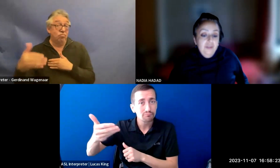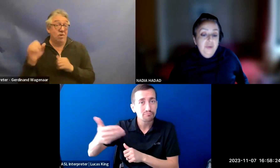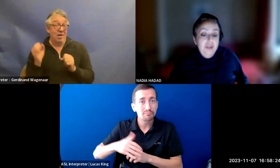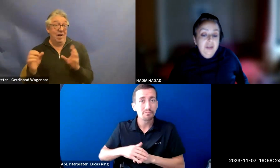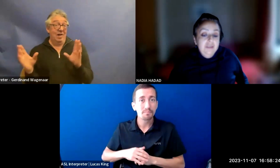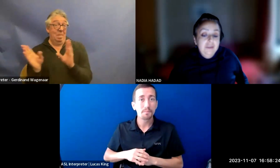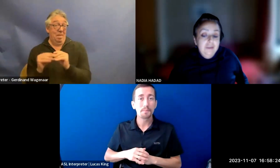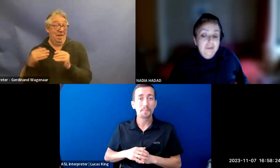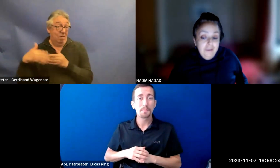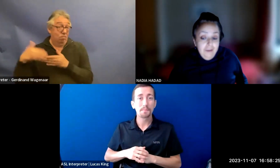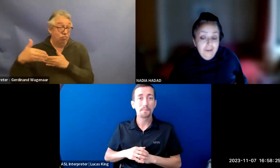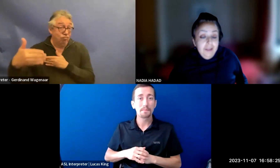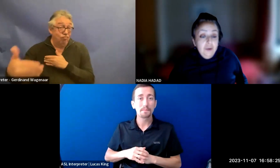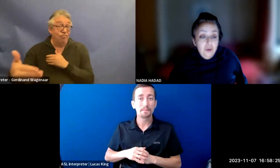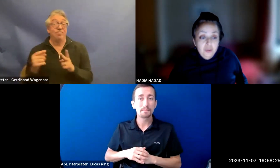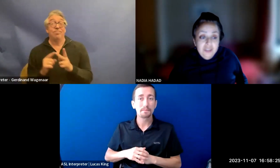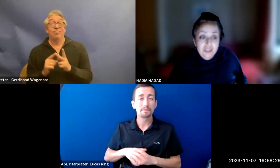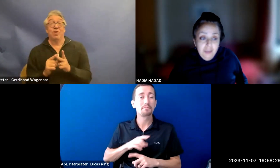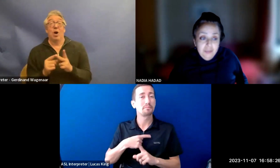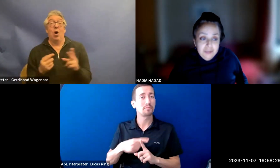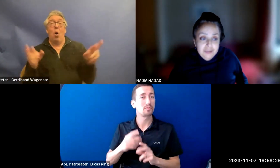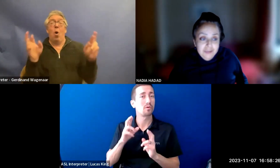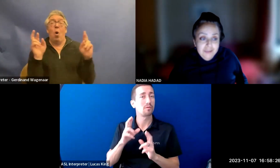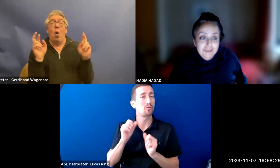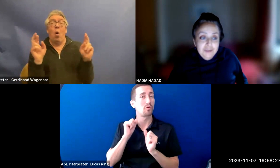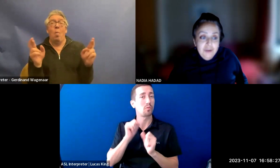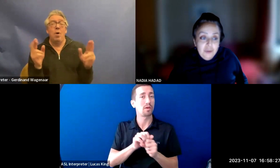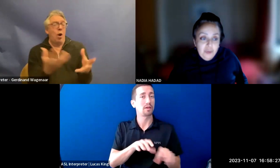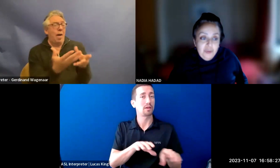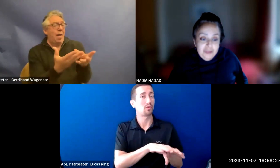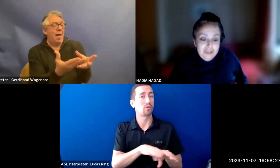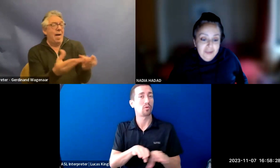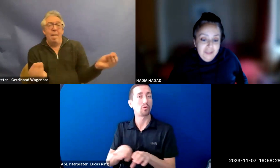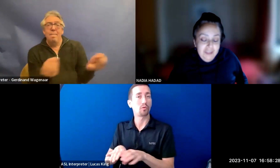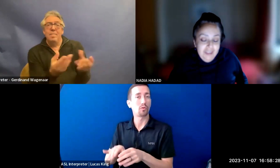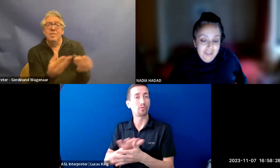that we can close the gaps certainly,